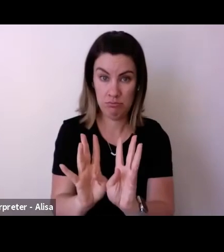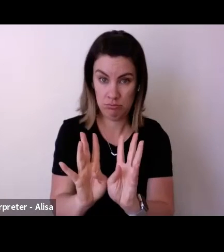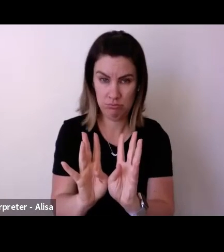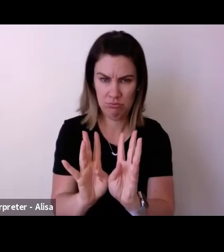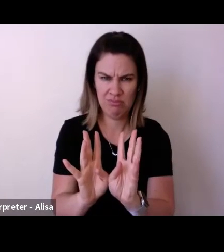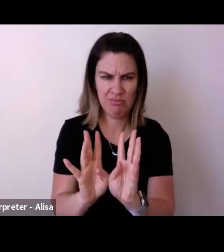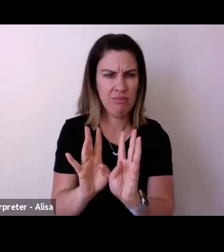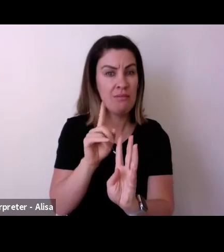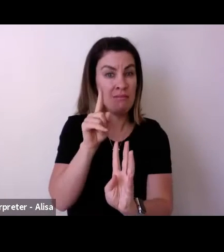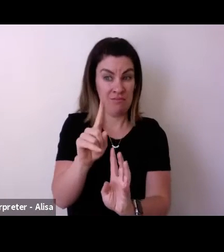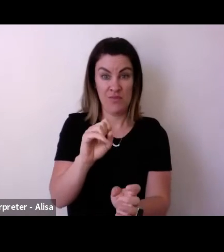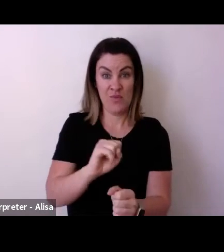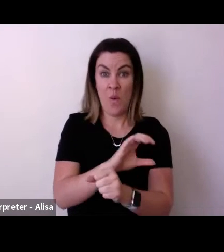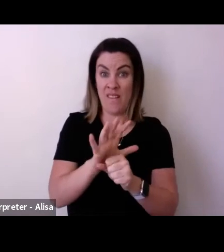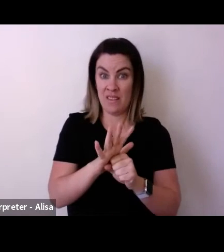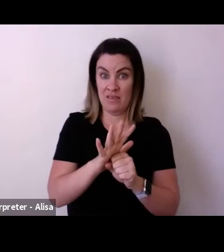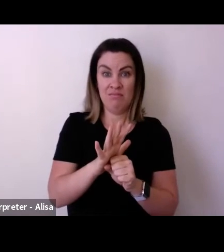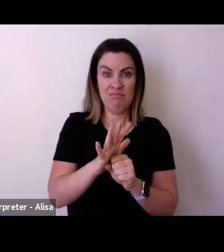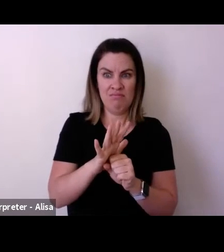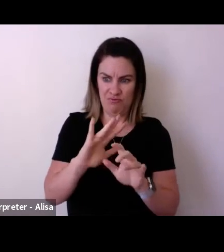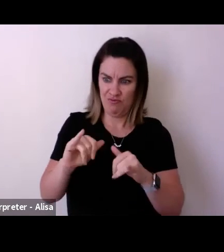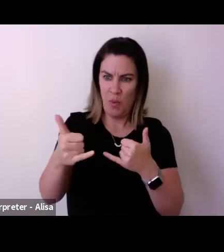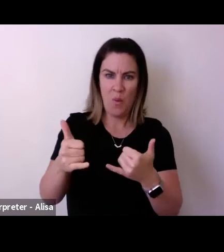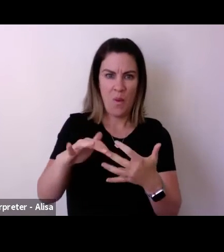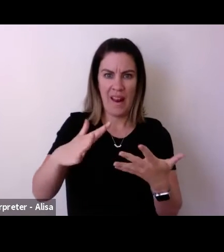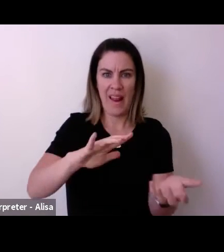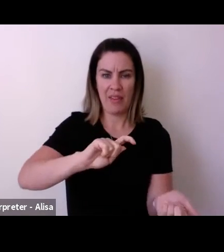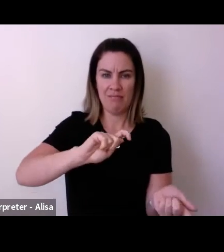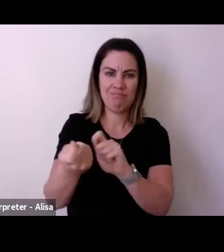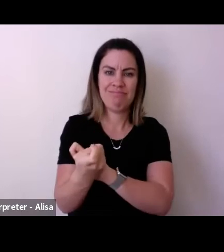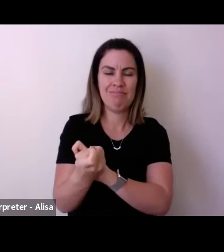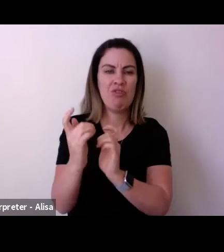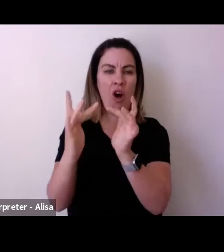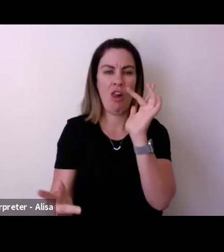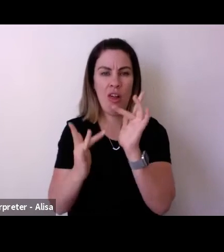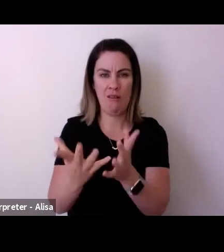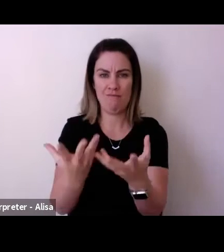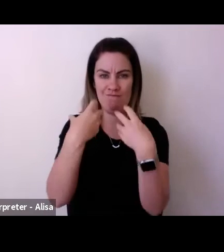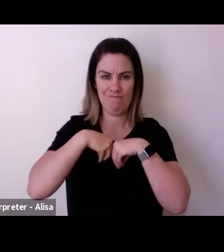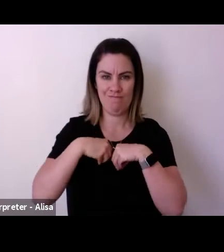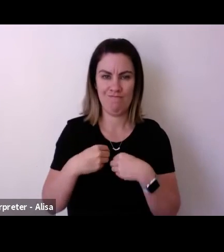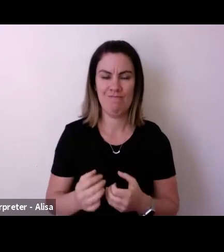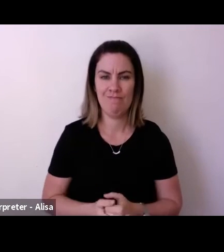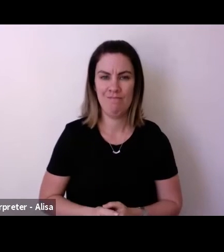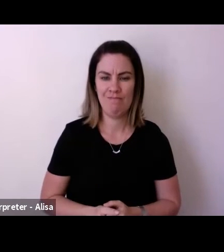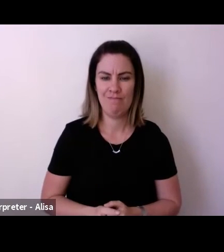anything that can be produced and consumed online.